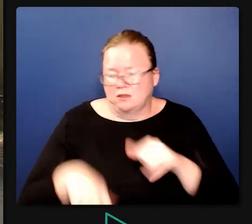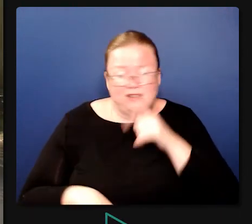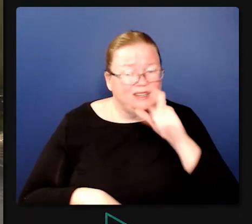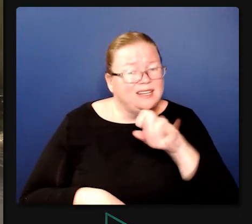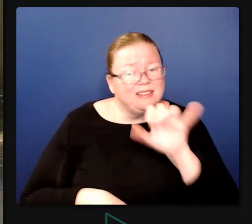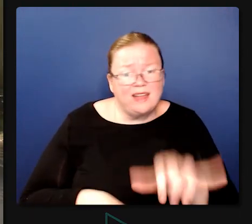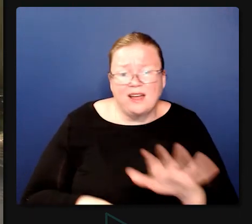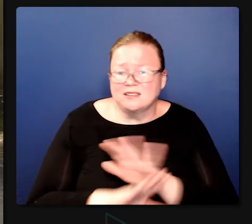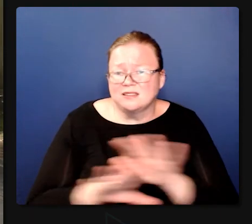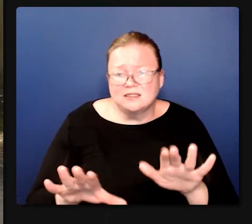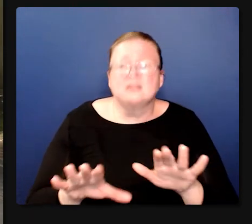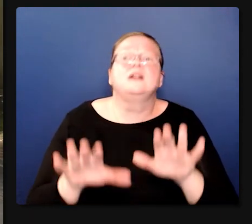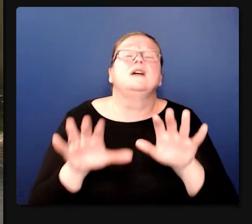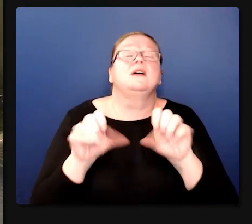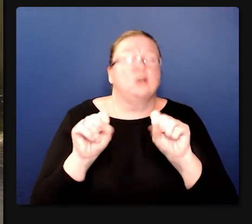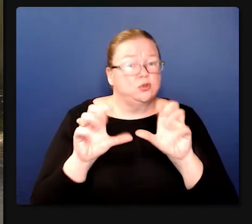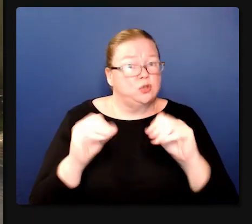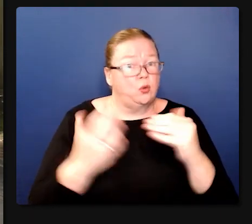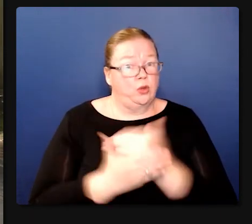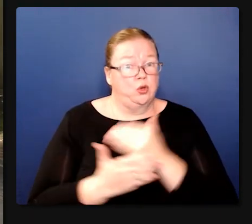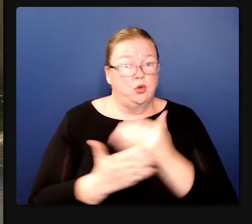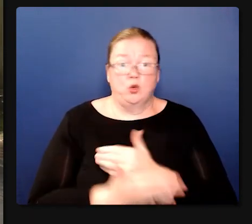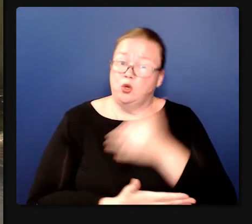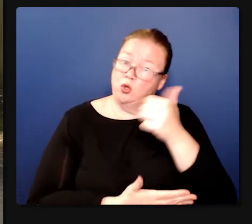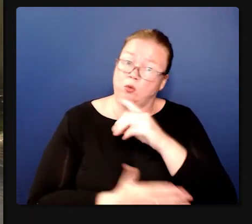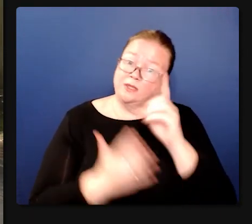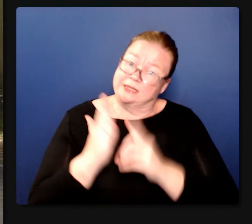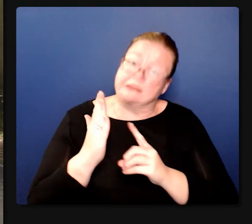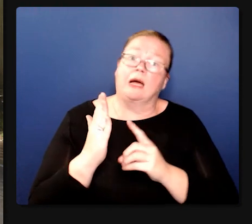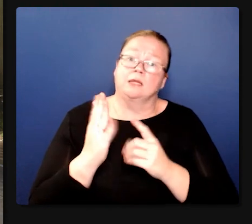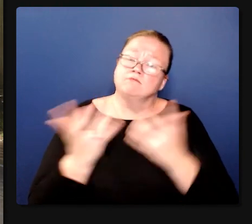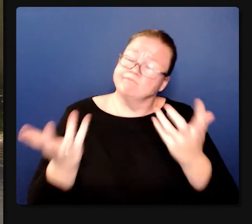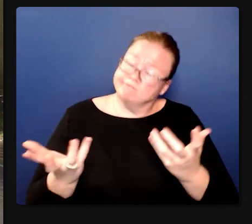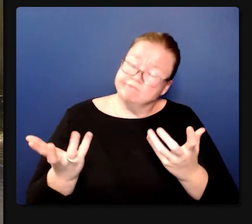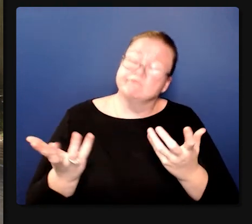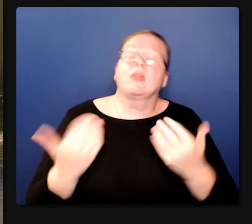So the newer design would be having,